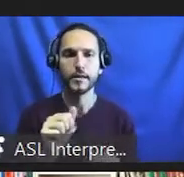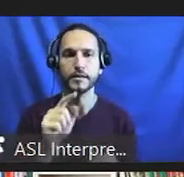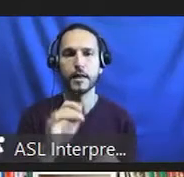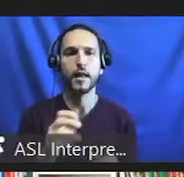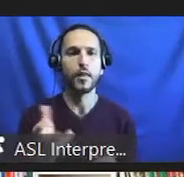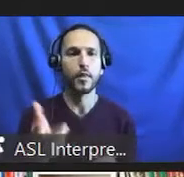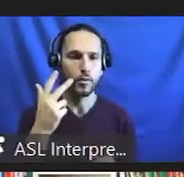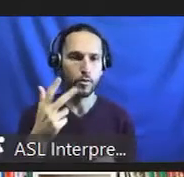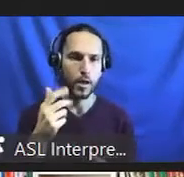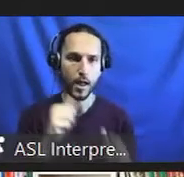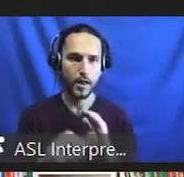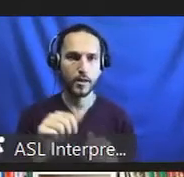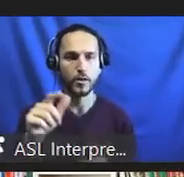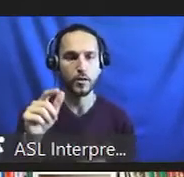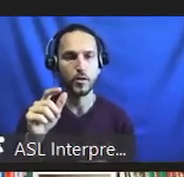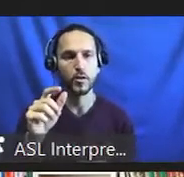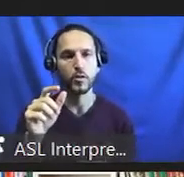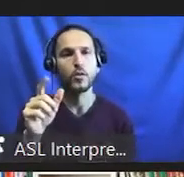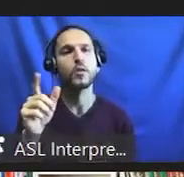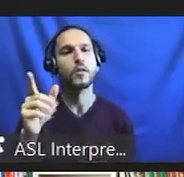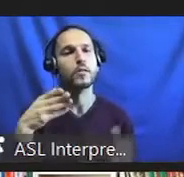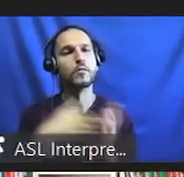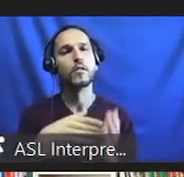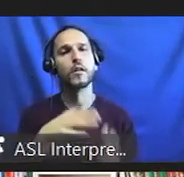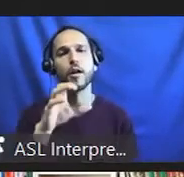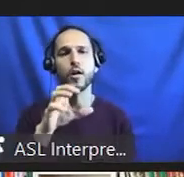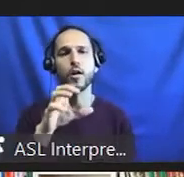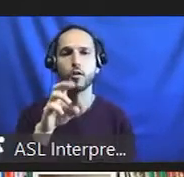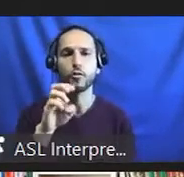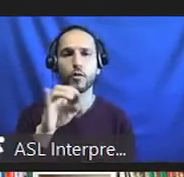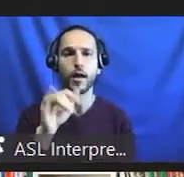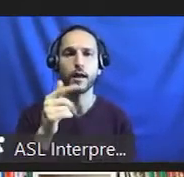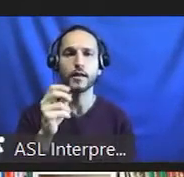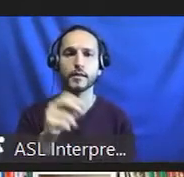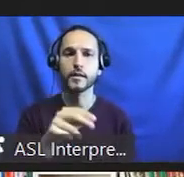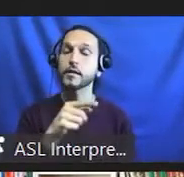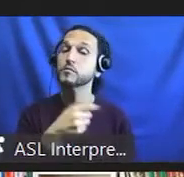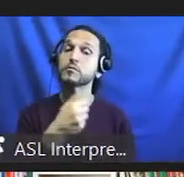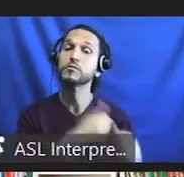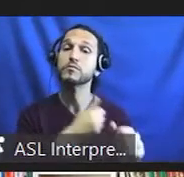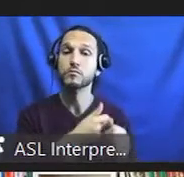And the action was that he did not know ASL. He did not know American Sign Language.